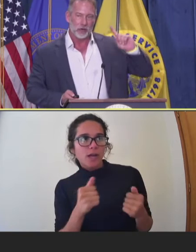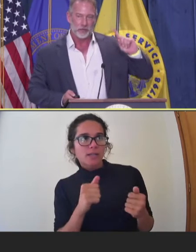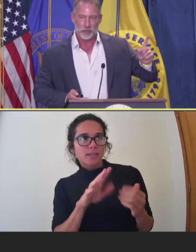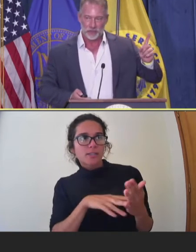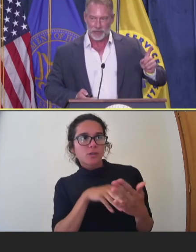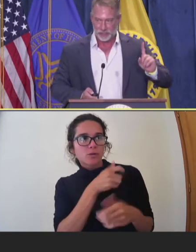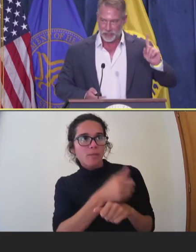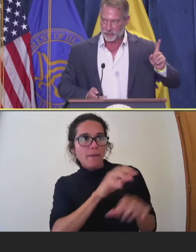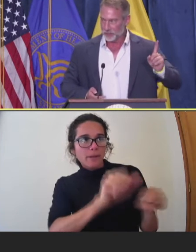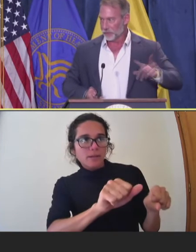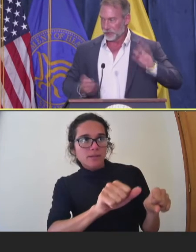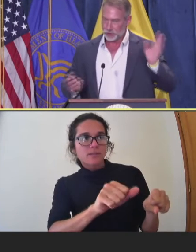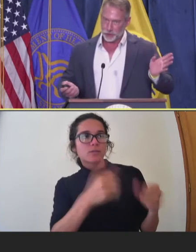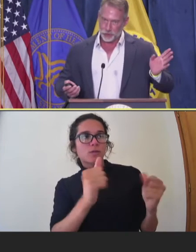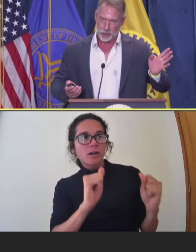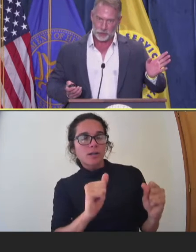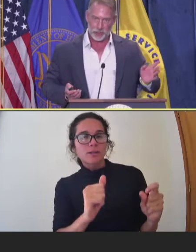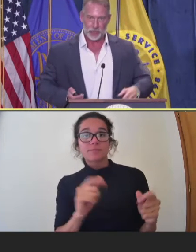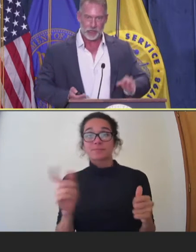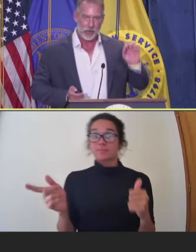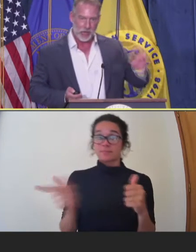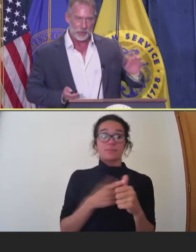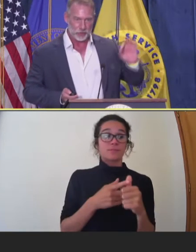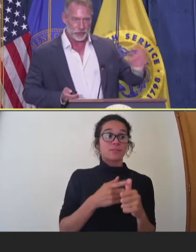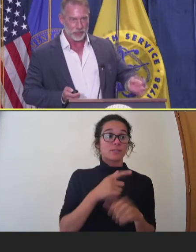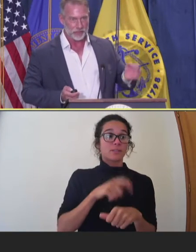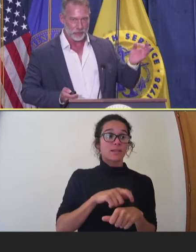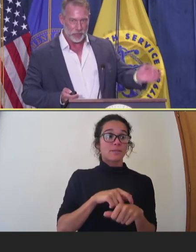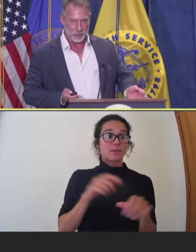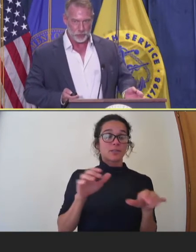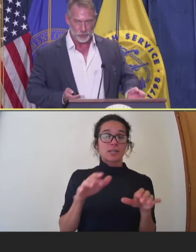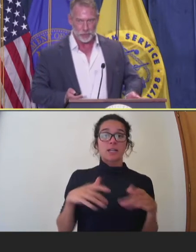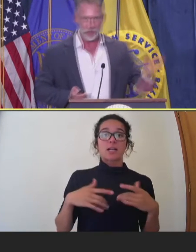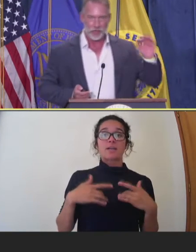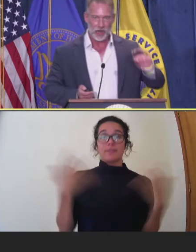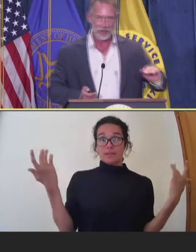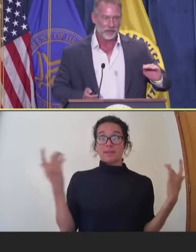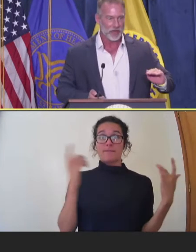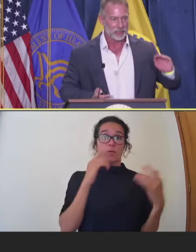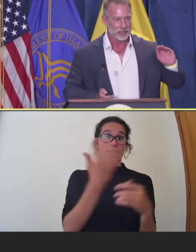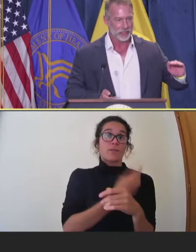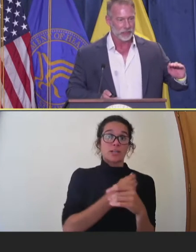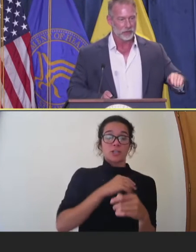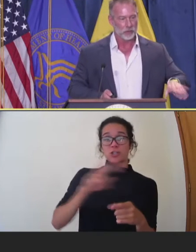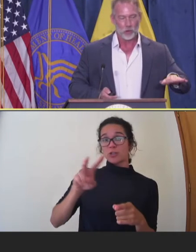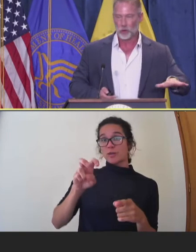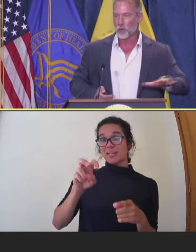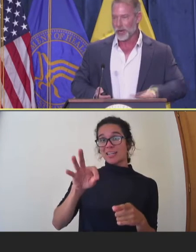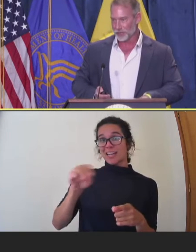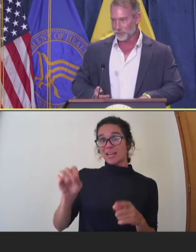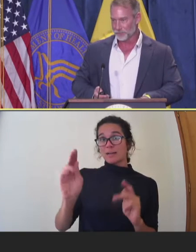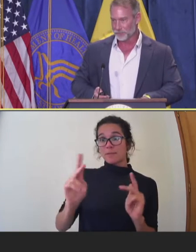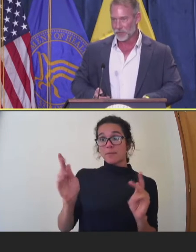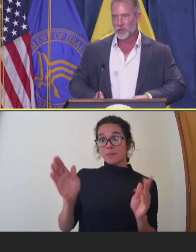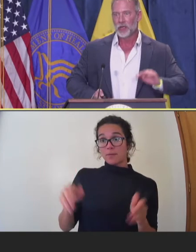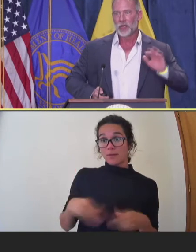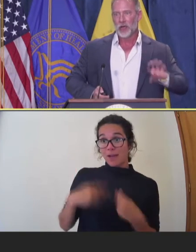our first vaccine event which was 200, 90 percent of the people that got the vaccine were white.